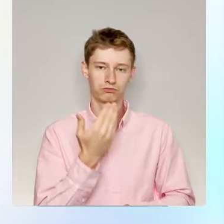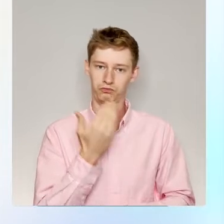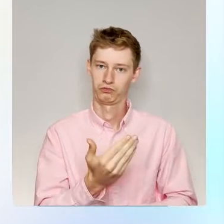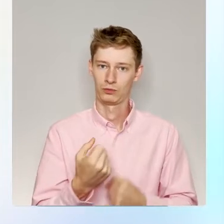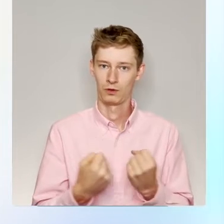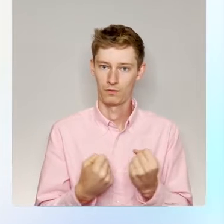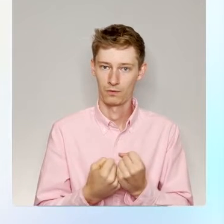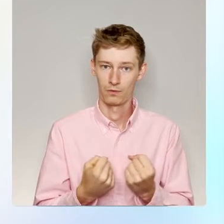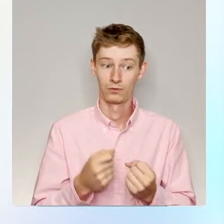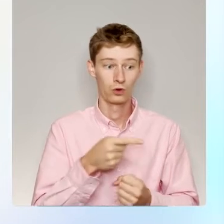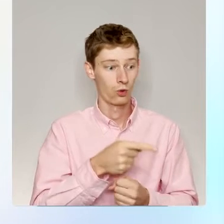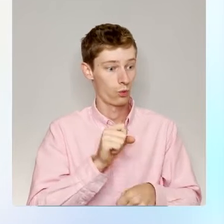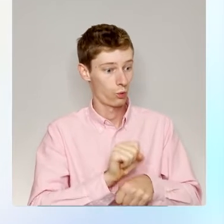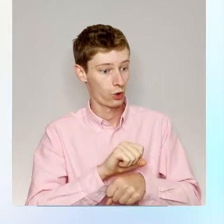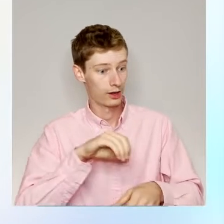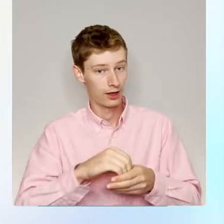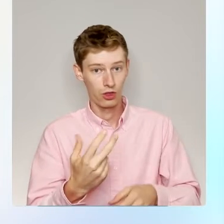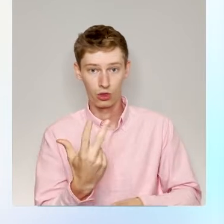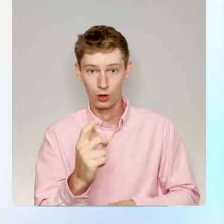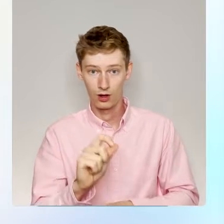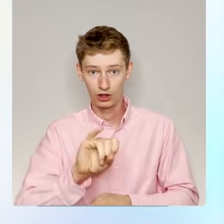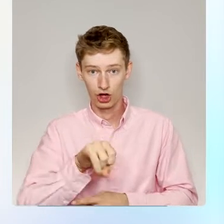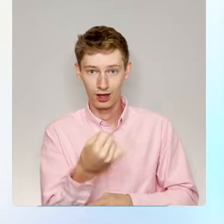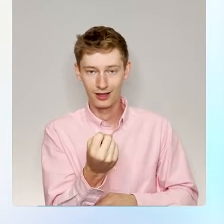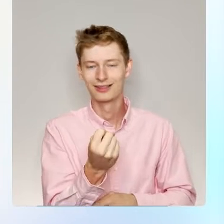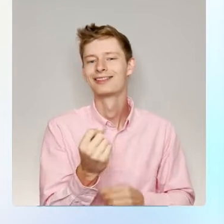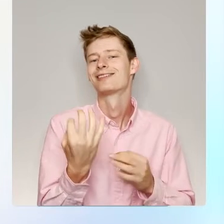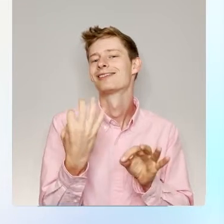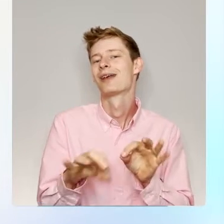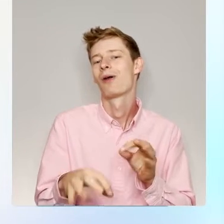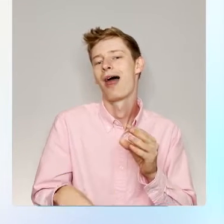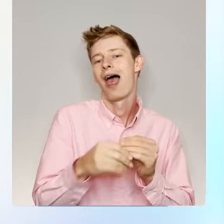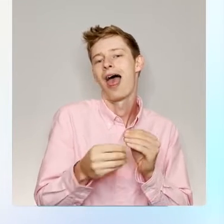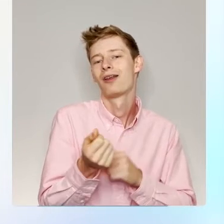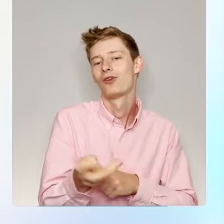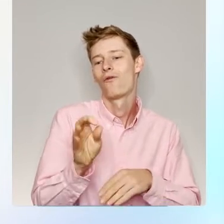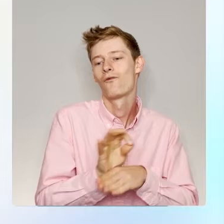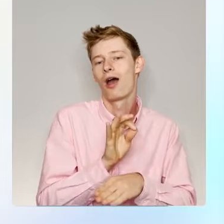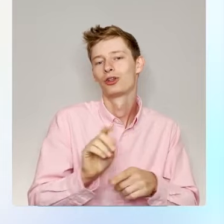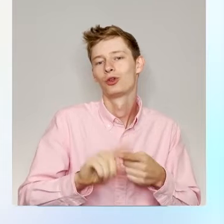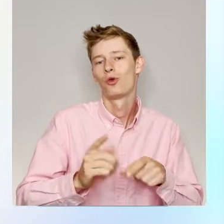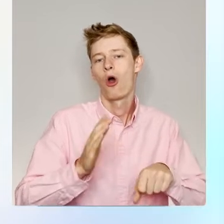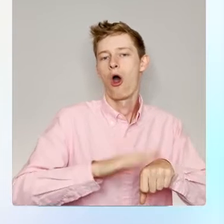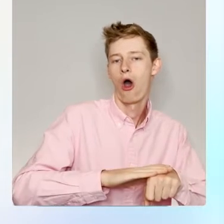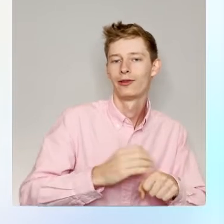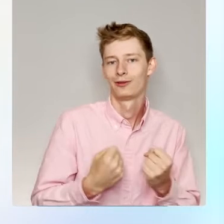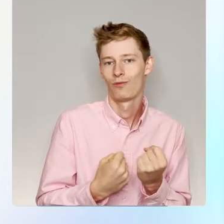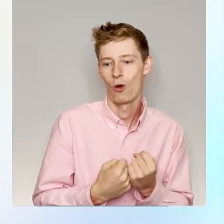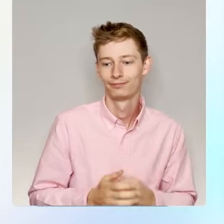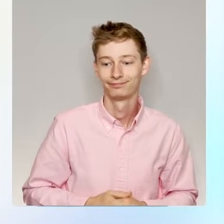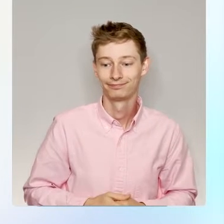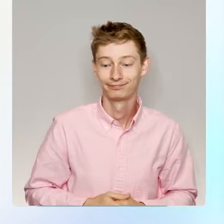convert textures to KTX2, resize large textures to further reduce file size. It was another step in the middle,